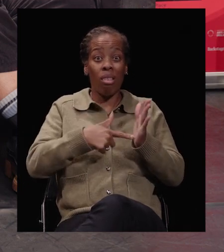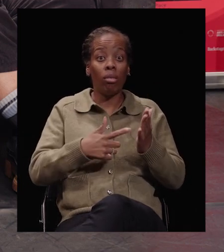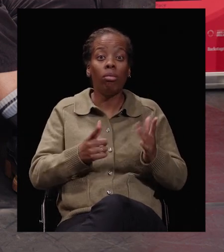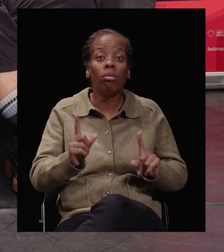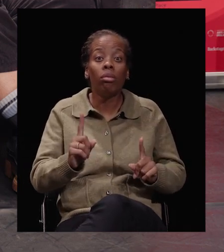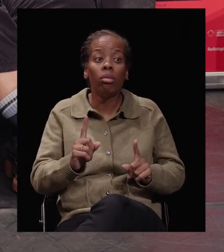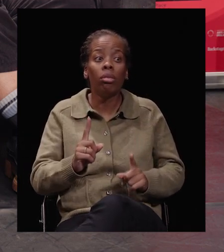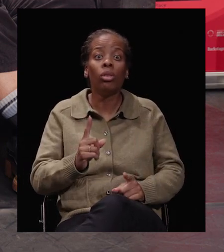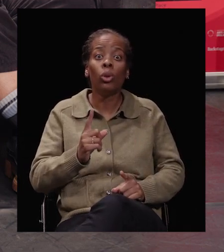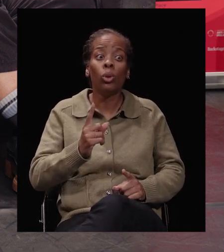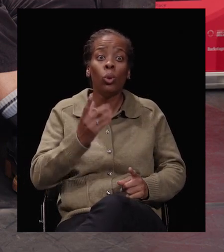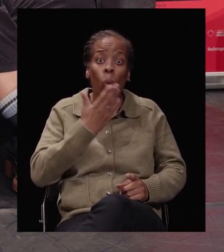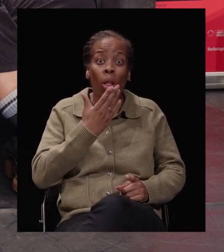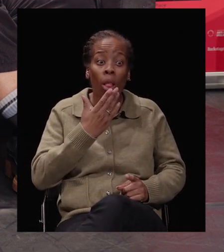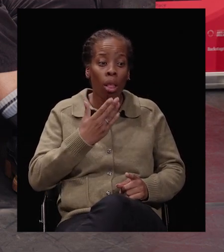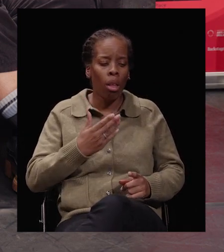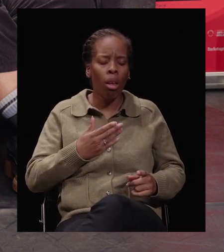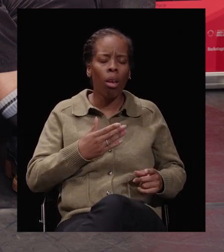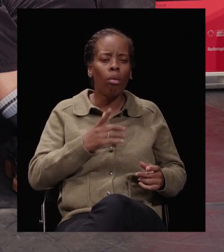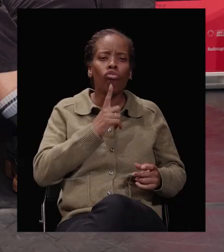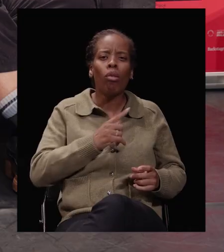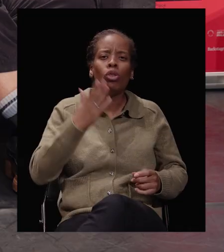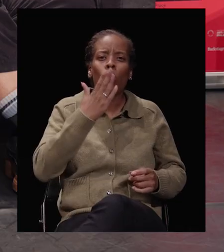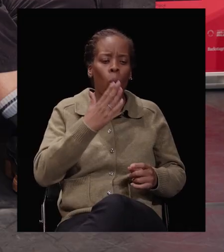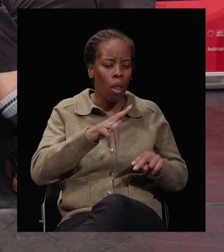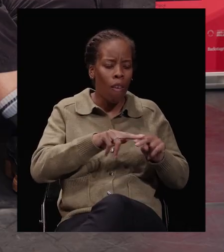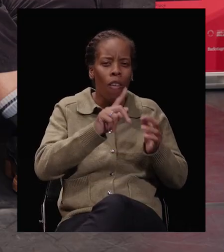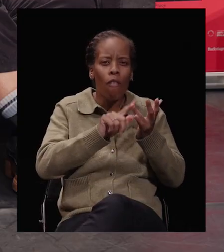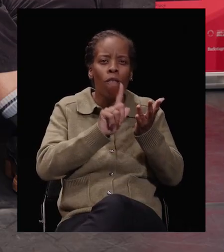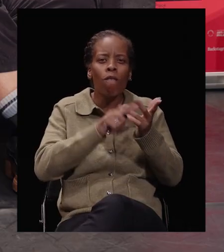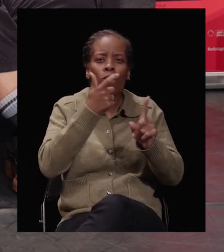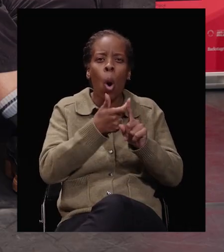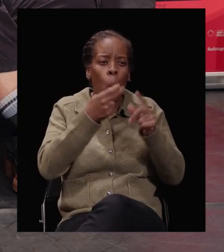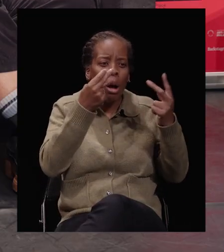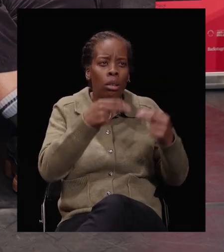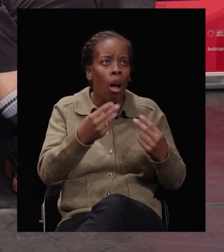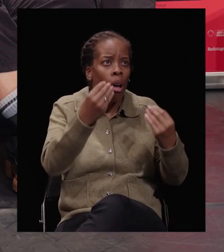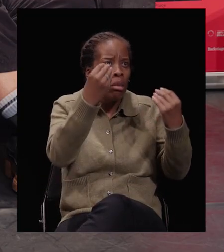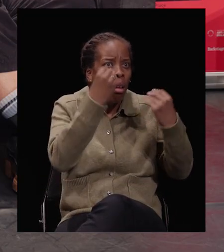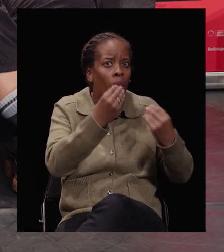I did clog dancing and folk dance, and I happened to do it in my local community.